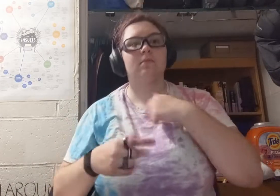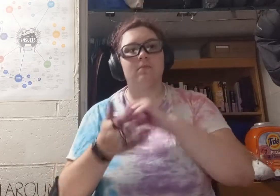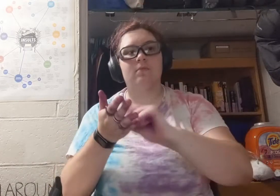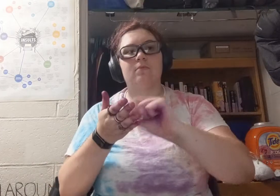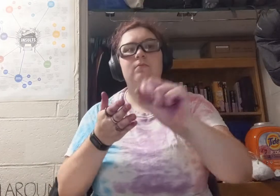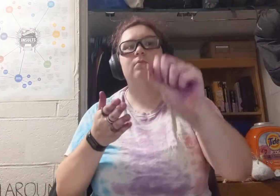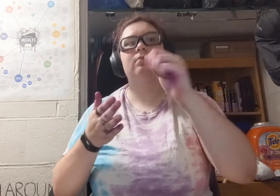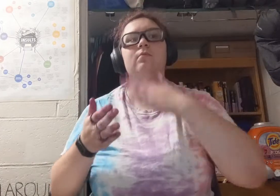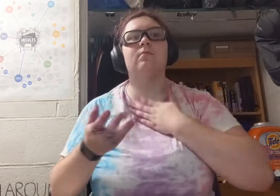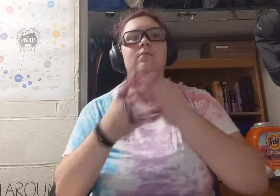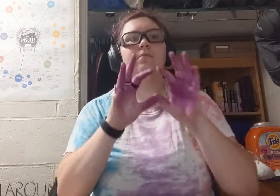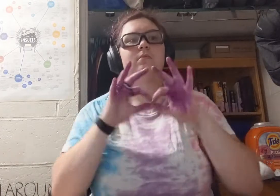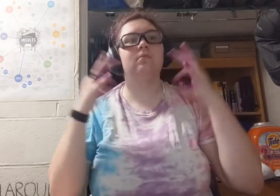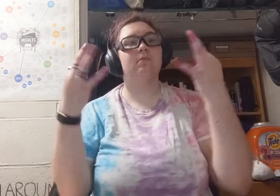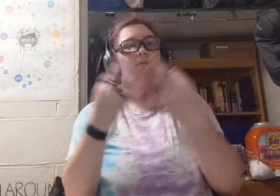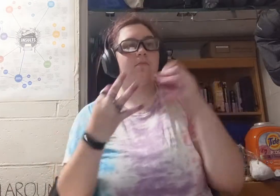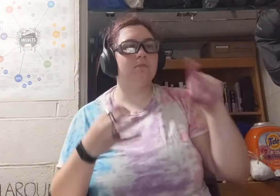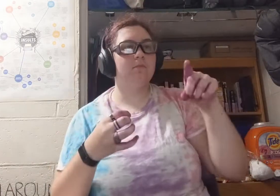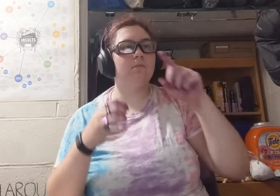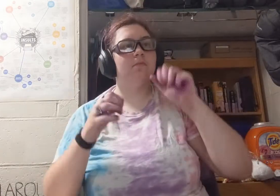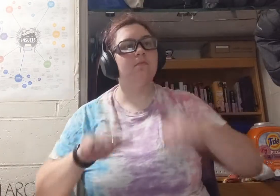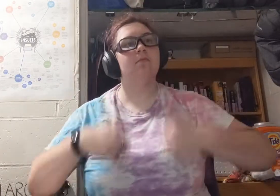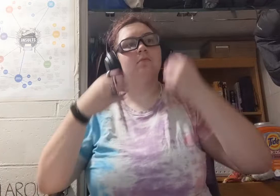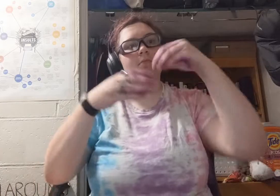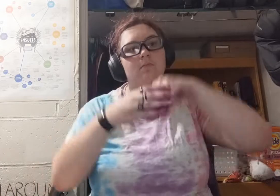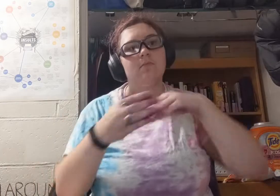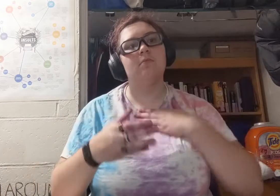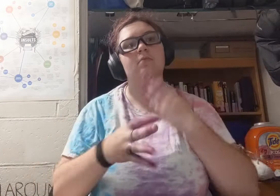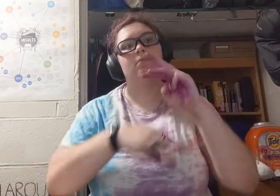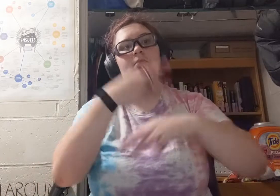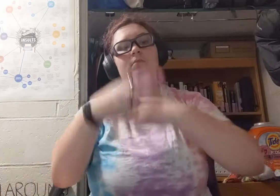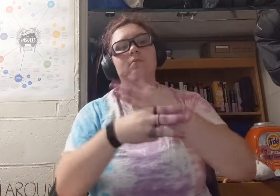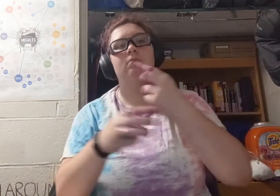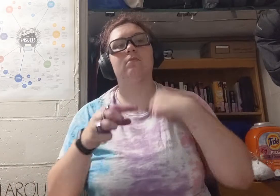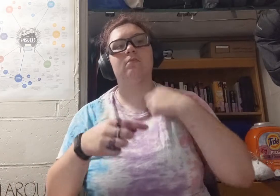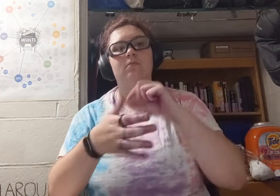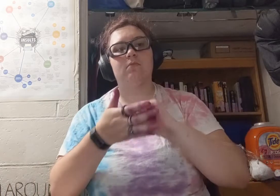i tell stories of my family in a world that i have written